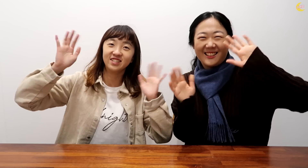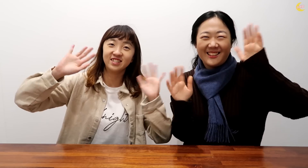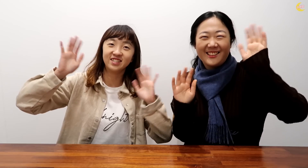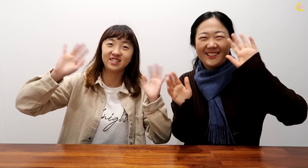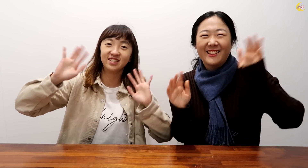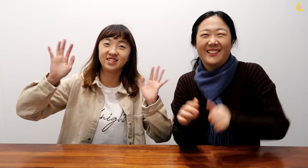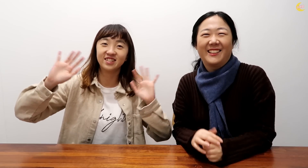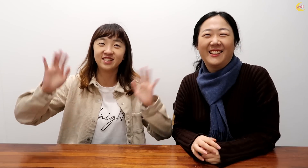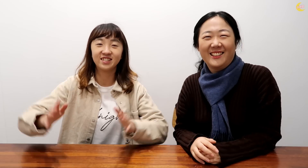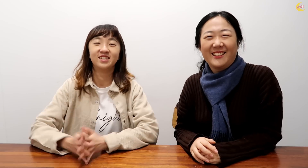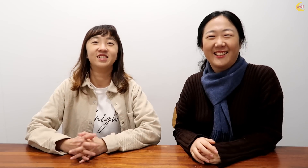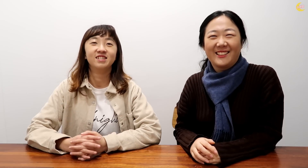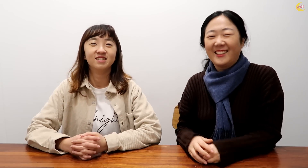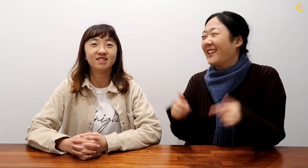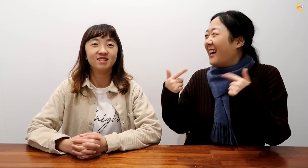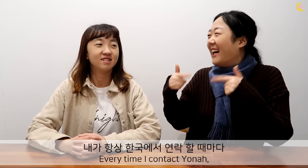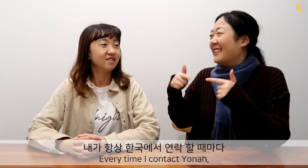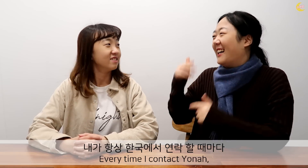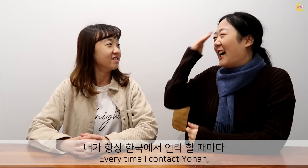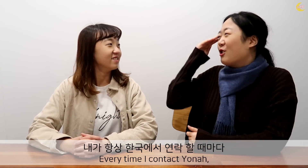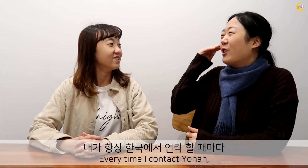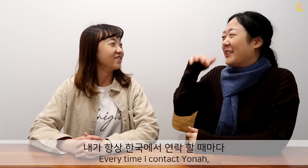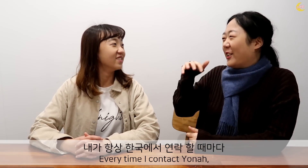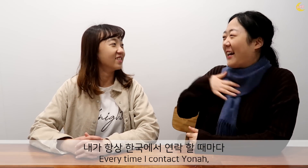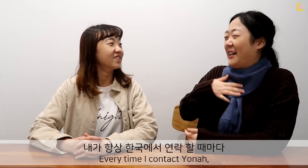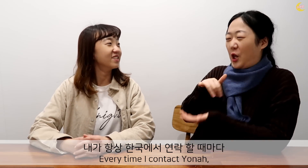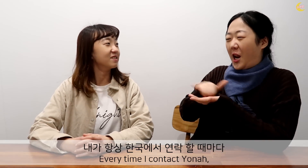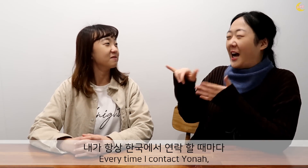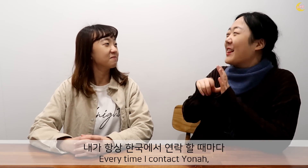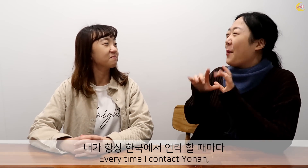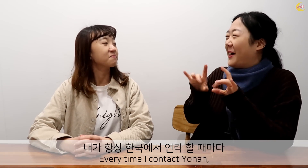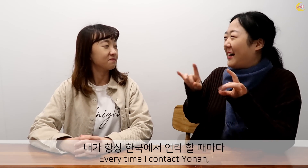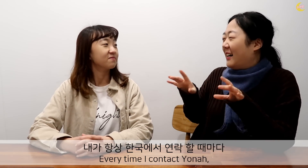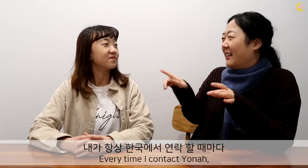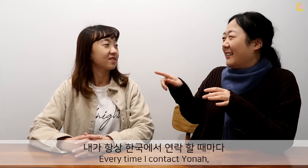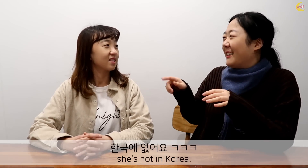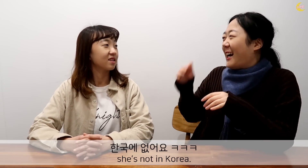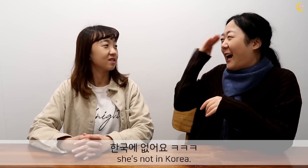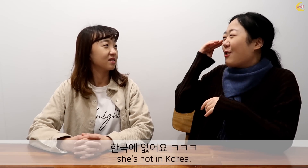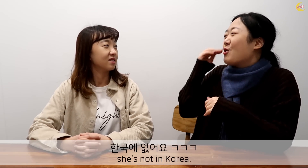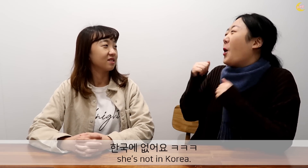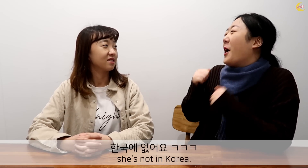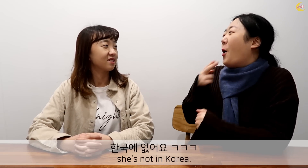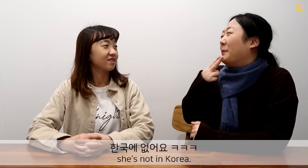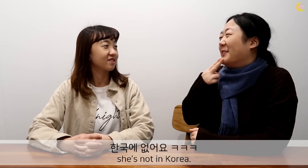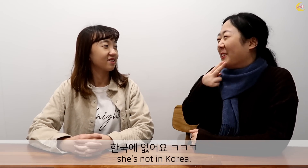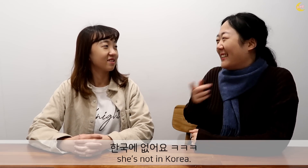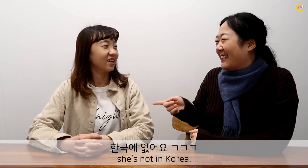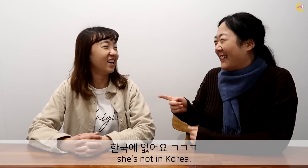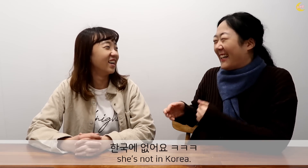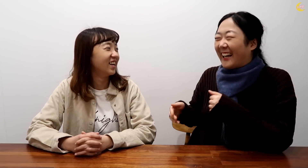Every time I contact Yonah, she’s not in Korea.